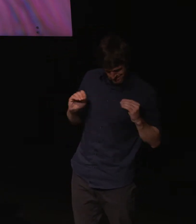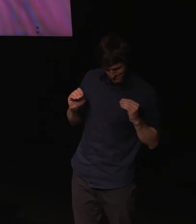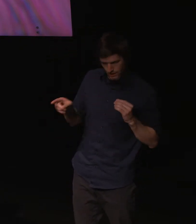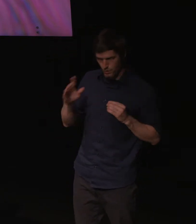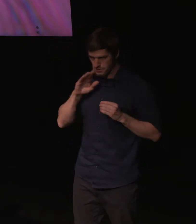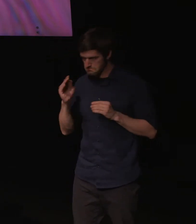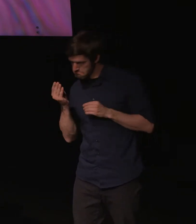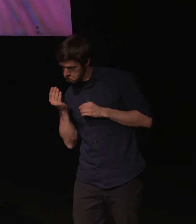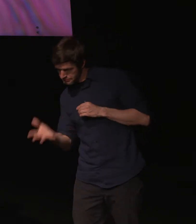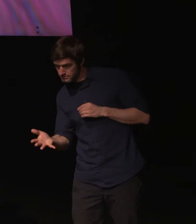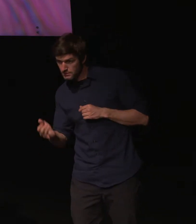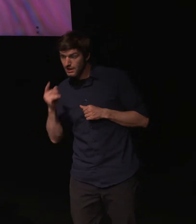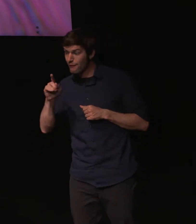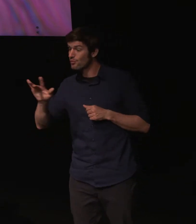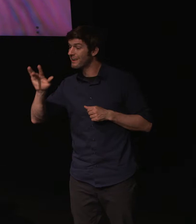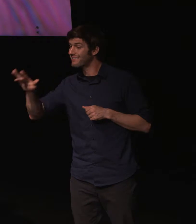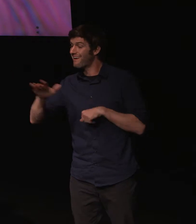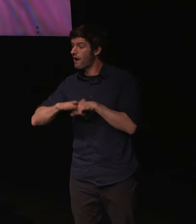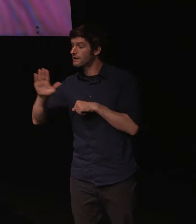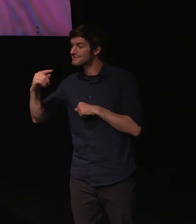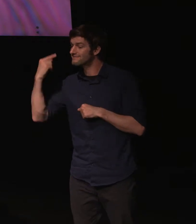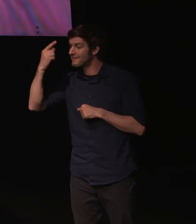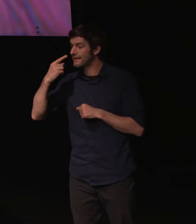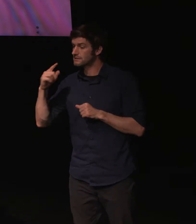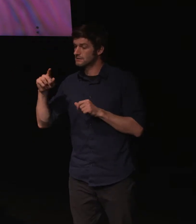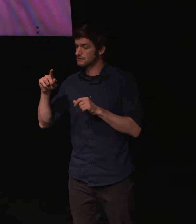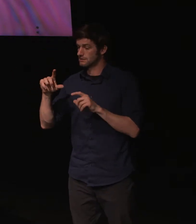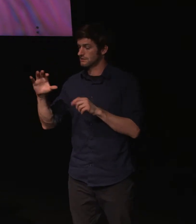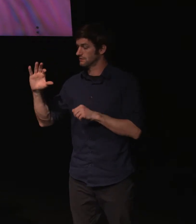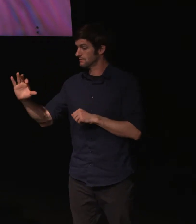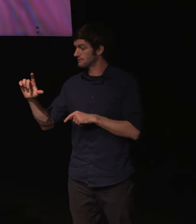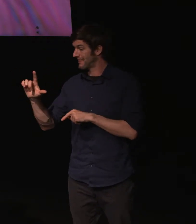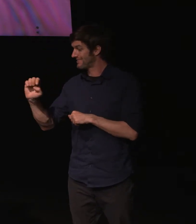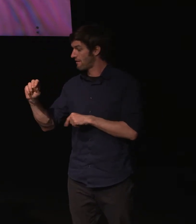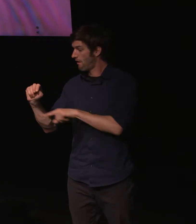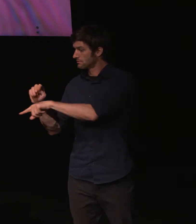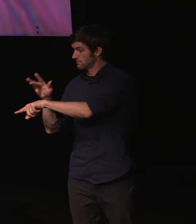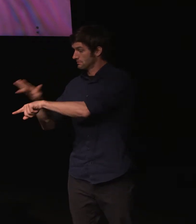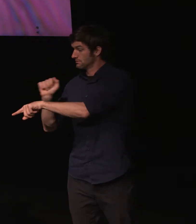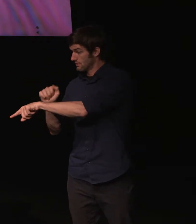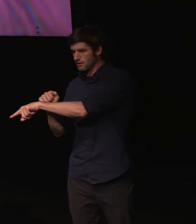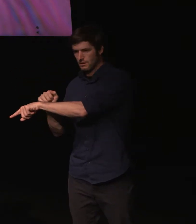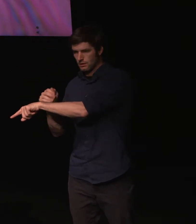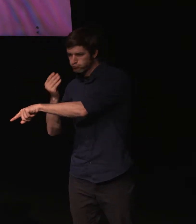in the upper right hand or the upper left hand corner, Leon or the chameleon makes a little notice.